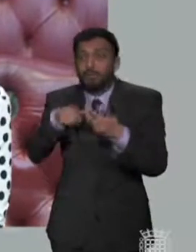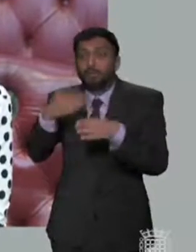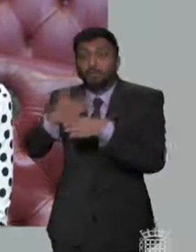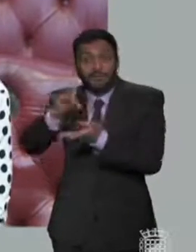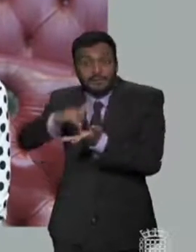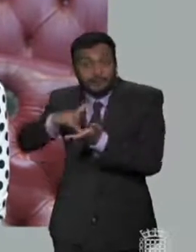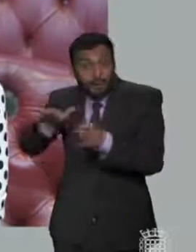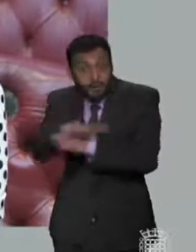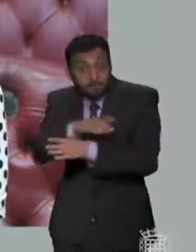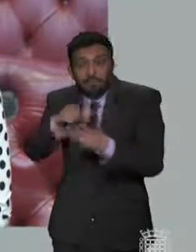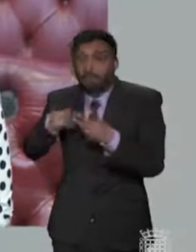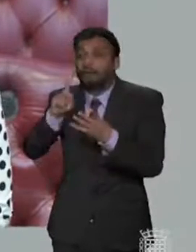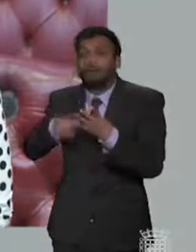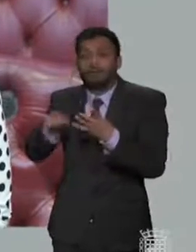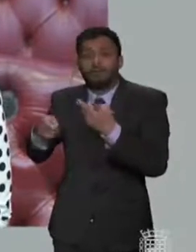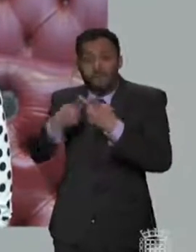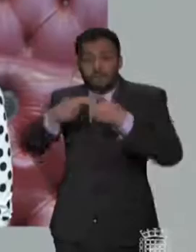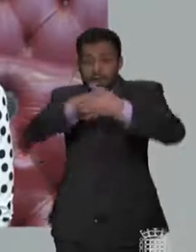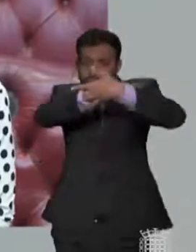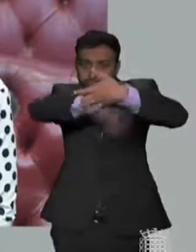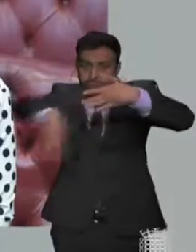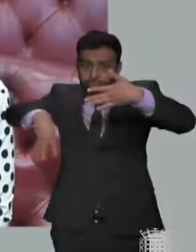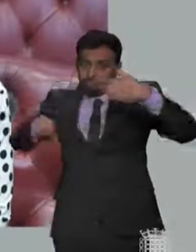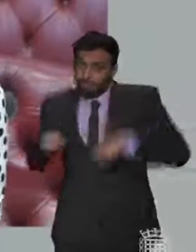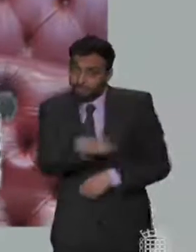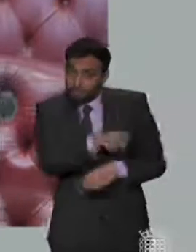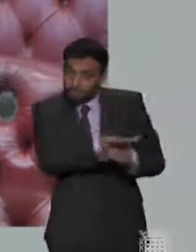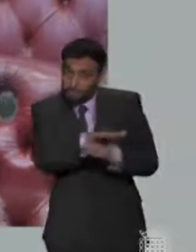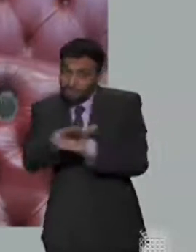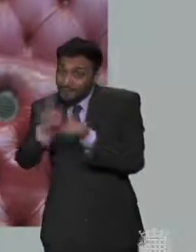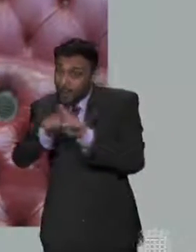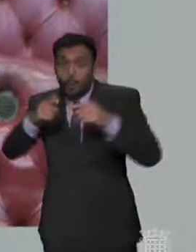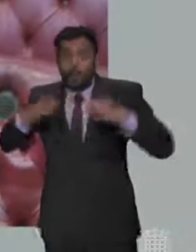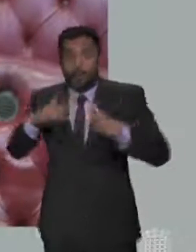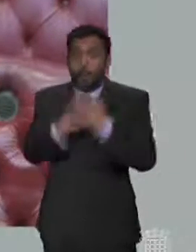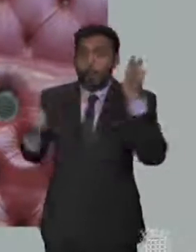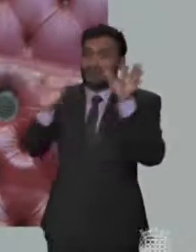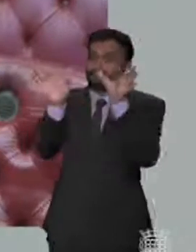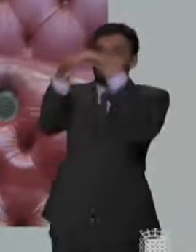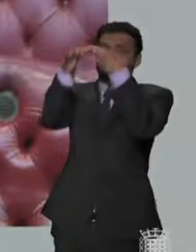agencies and other arms length bodies i do hope the noble lady the minister we will be able to say